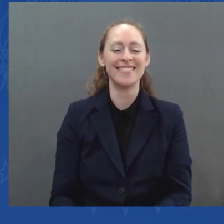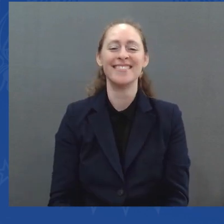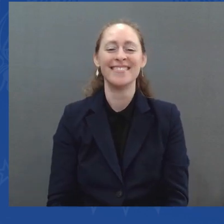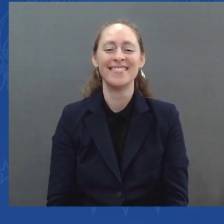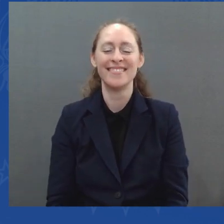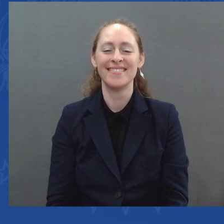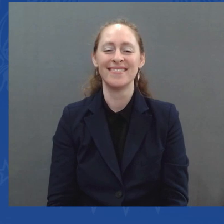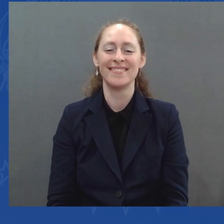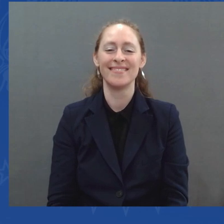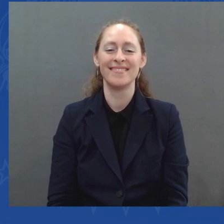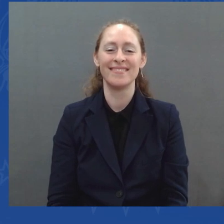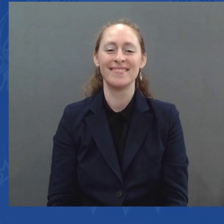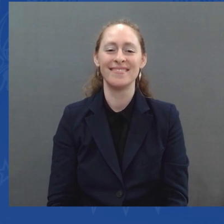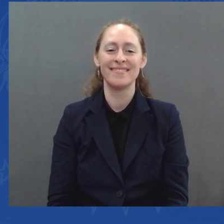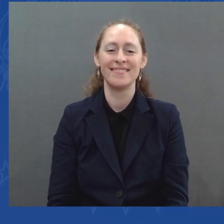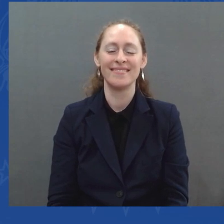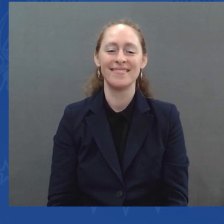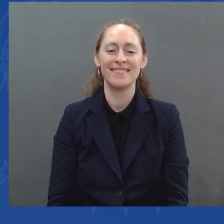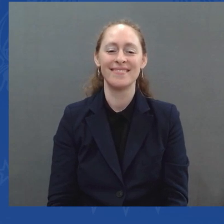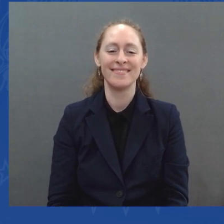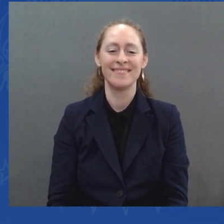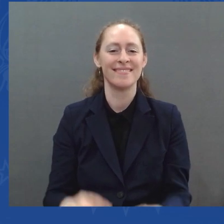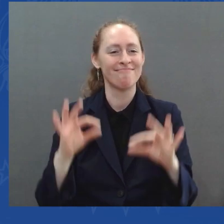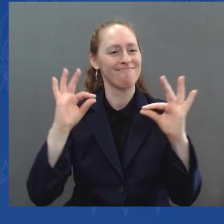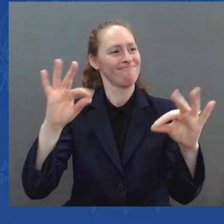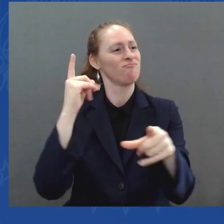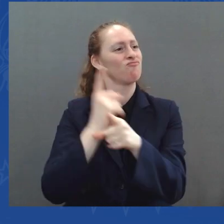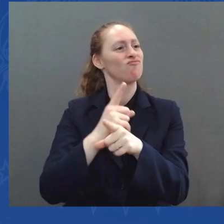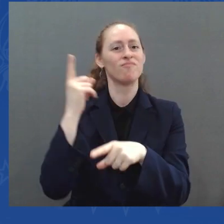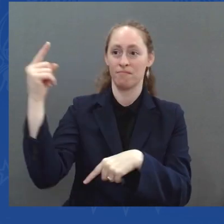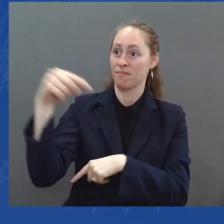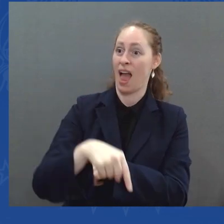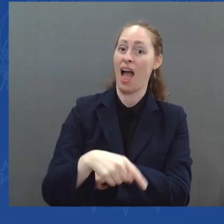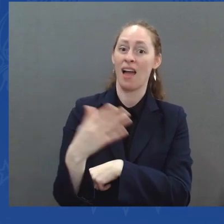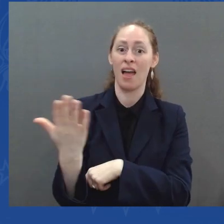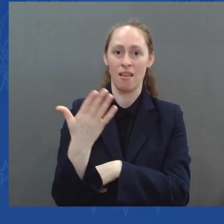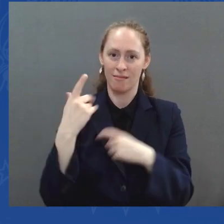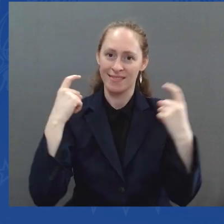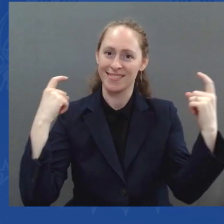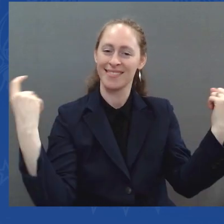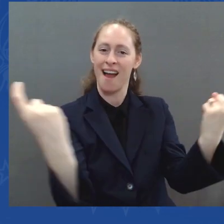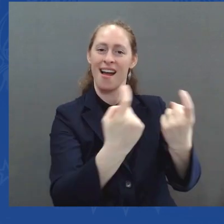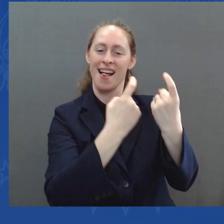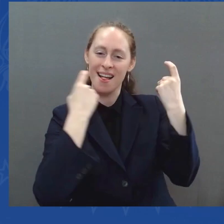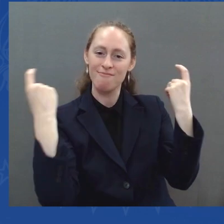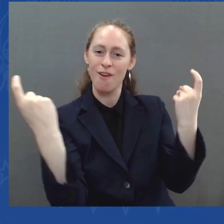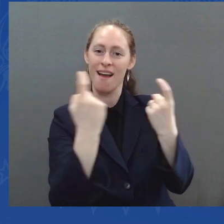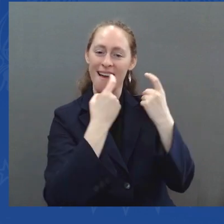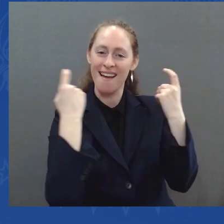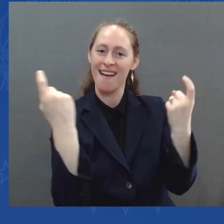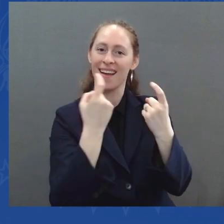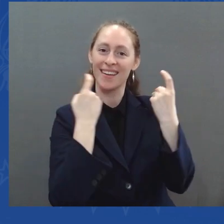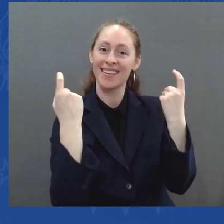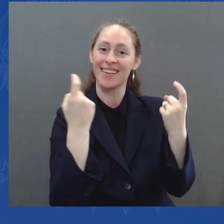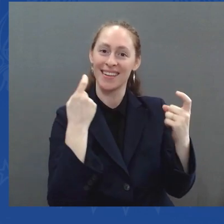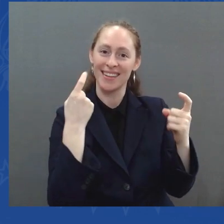a law that's transformed millions of lives because of you. And I say because of you -- we had a lot of help, the staff